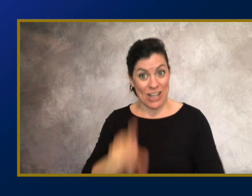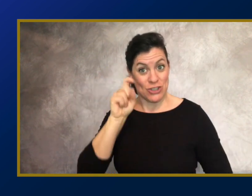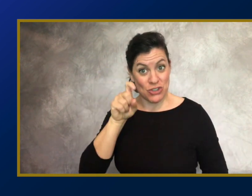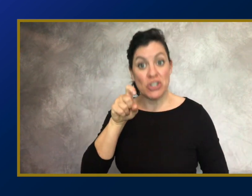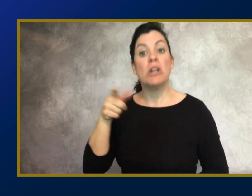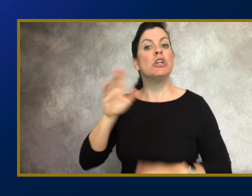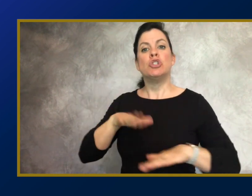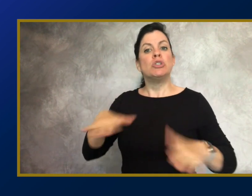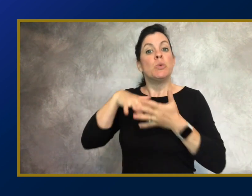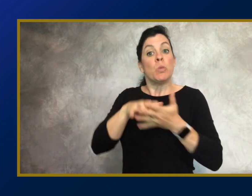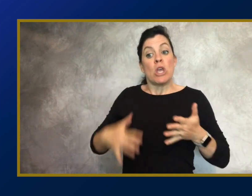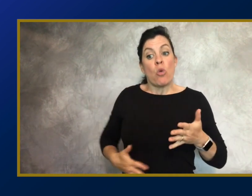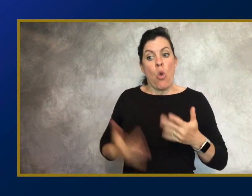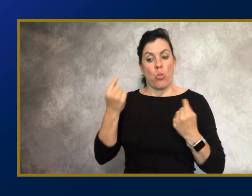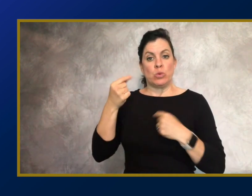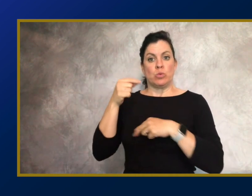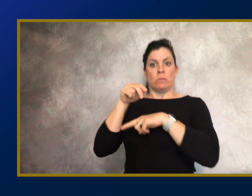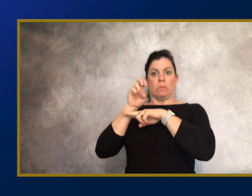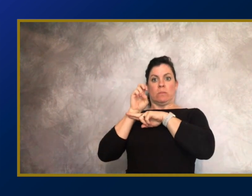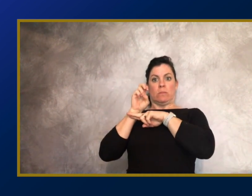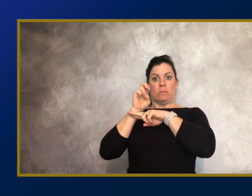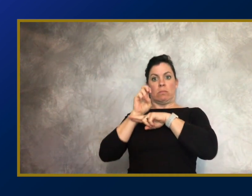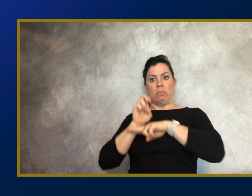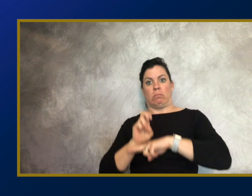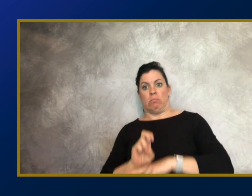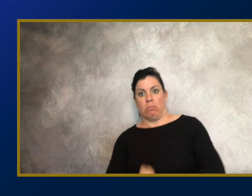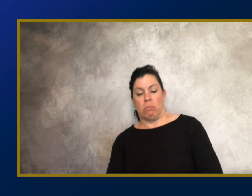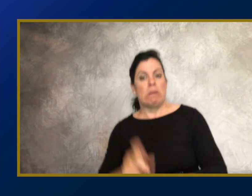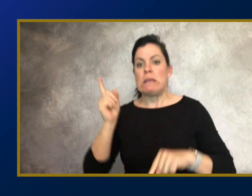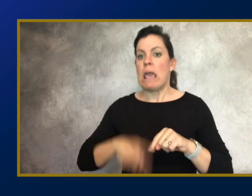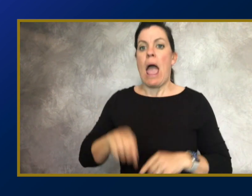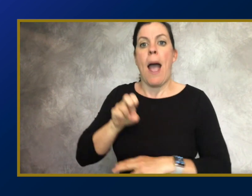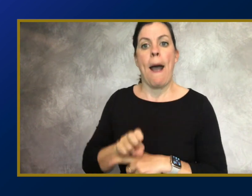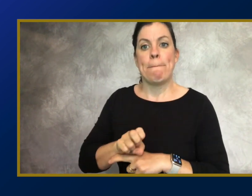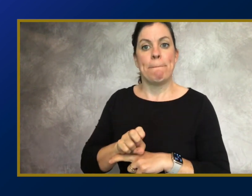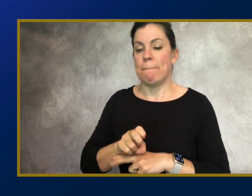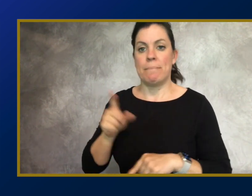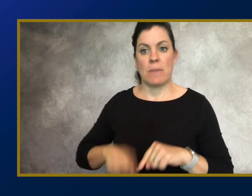They have difficulty climbing. They might avoid ladders. They might not be able to hold on to